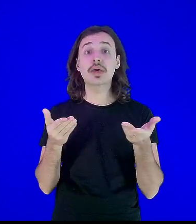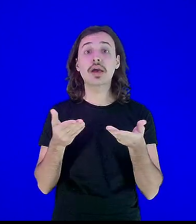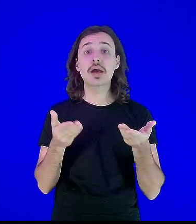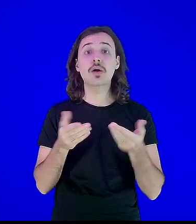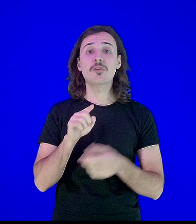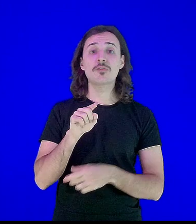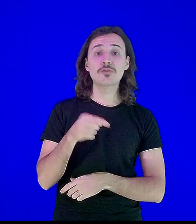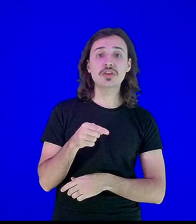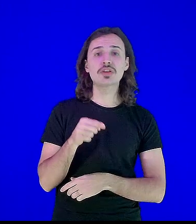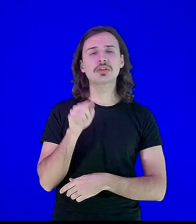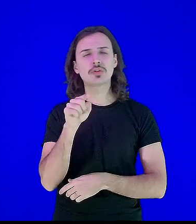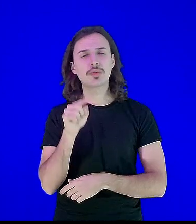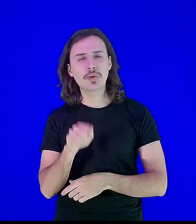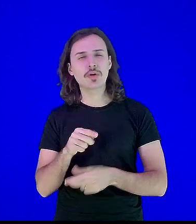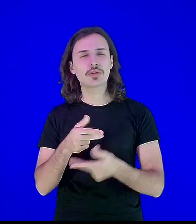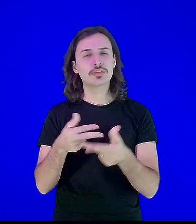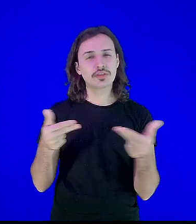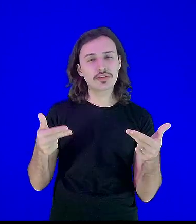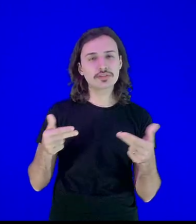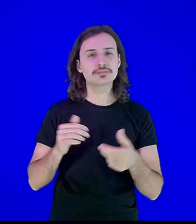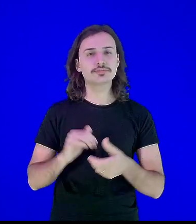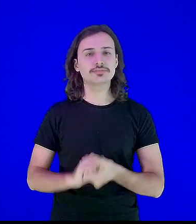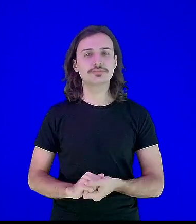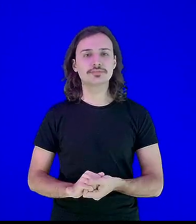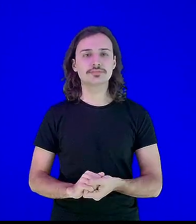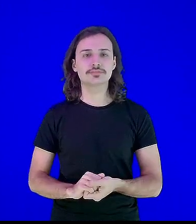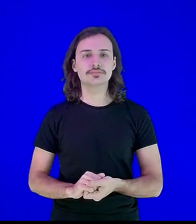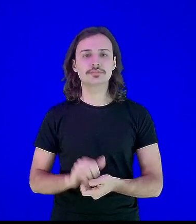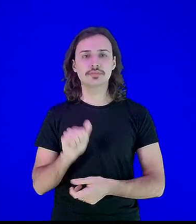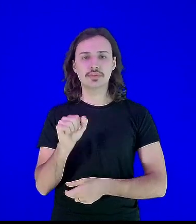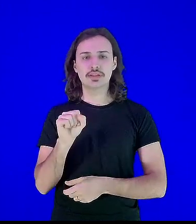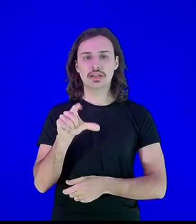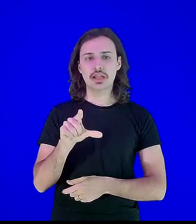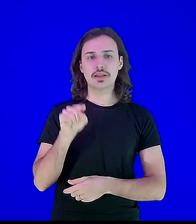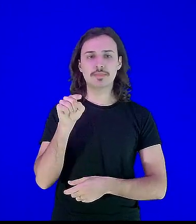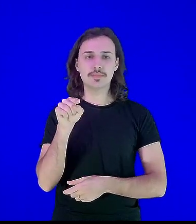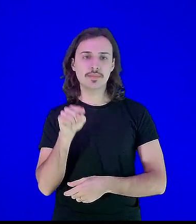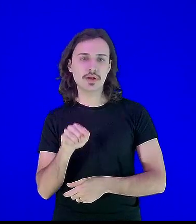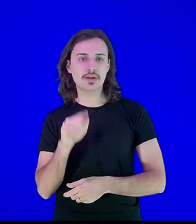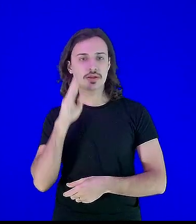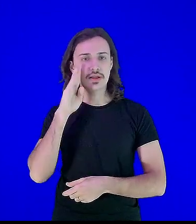"ASL" space "Hello" exclamation mark